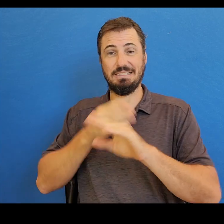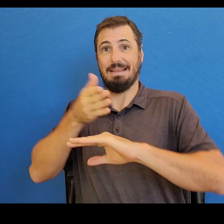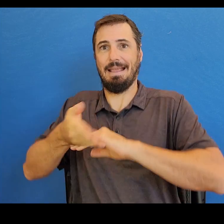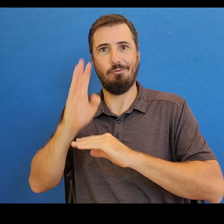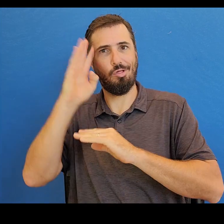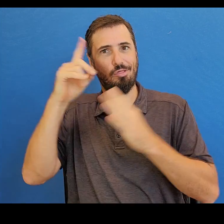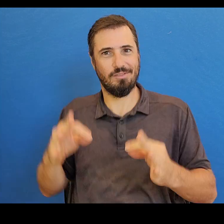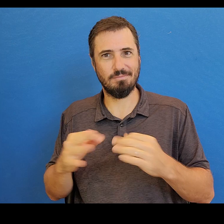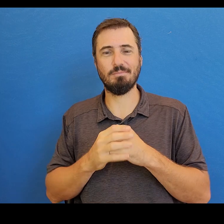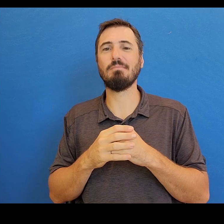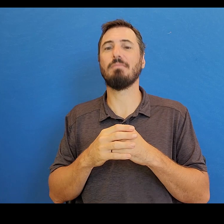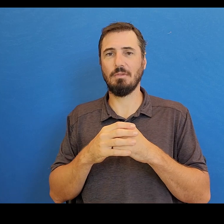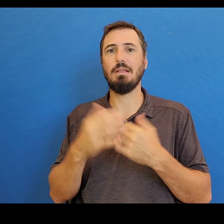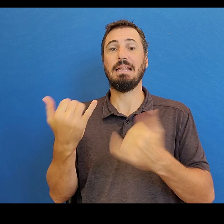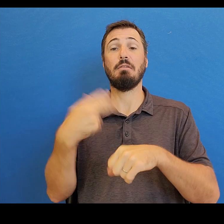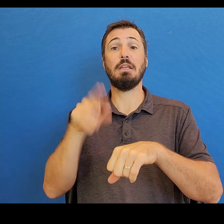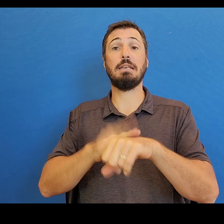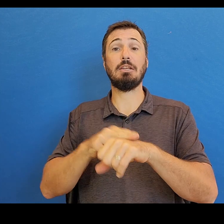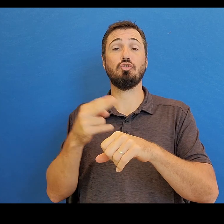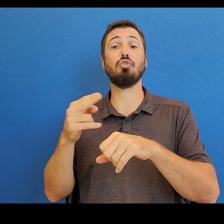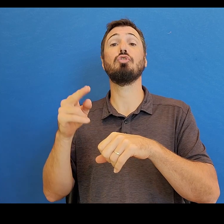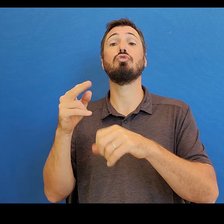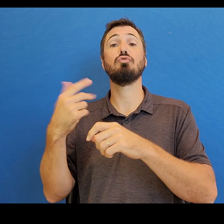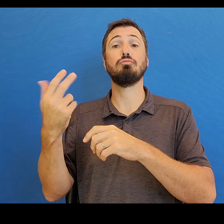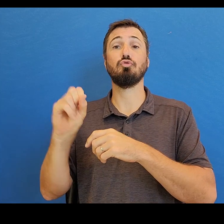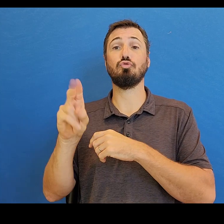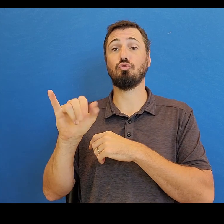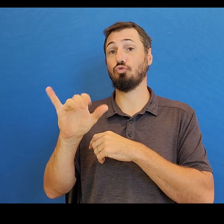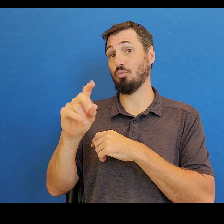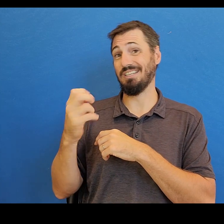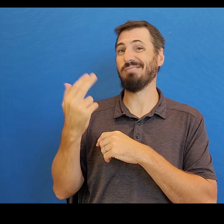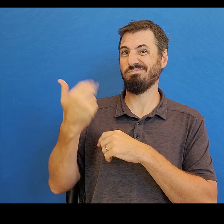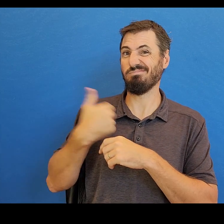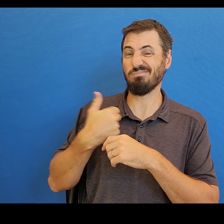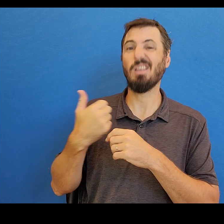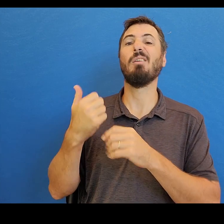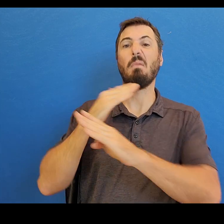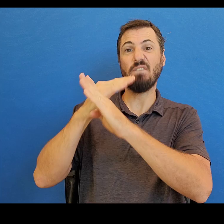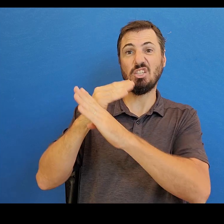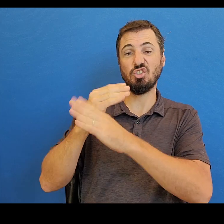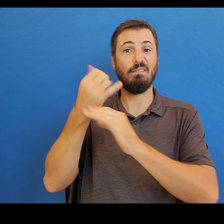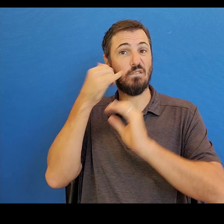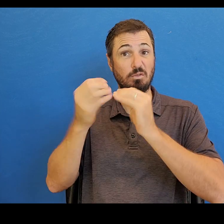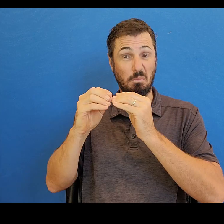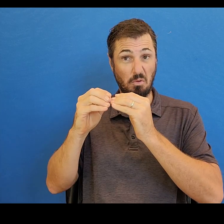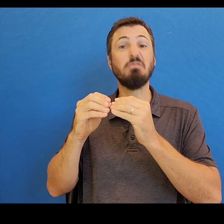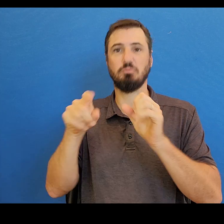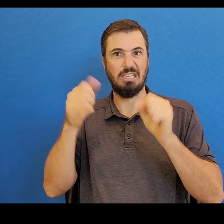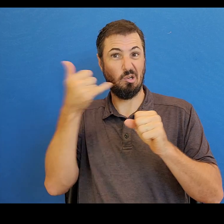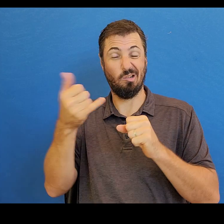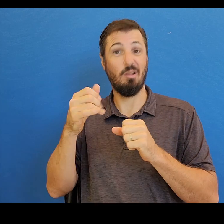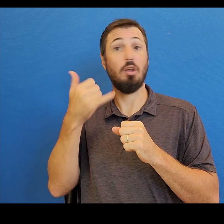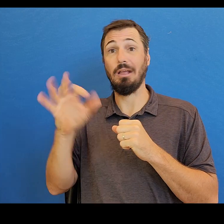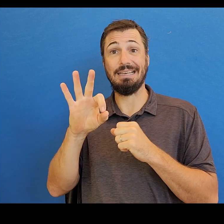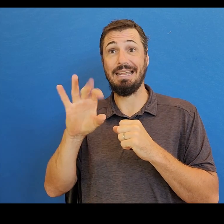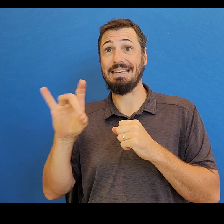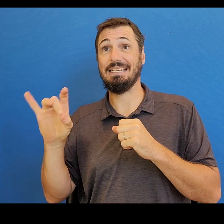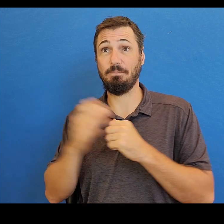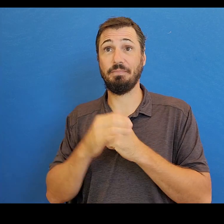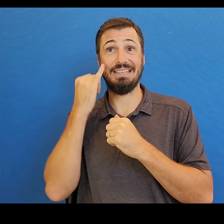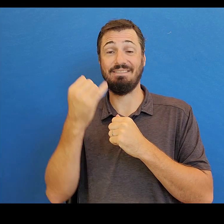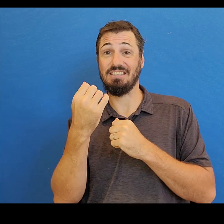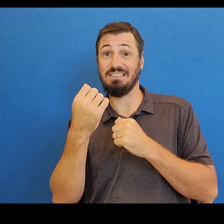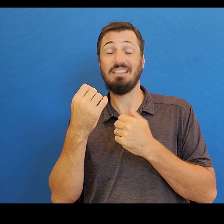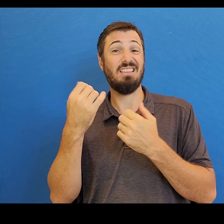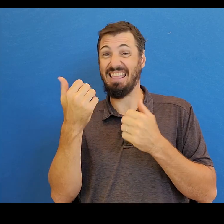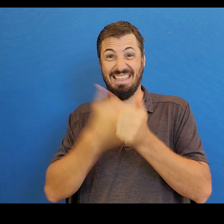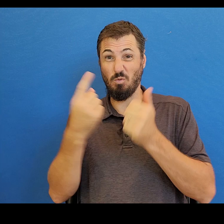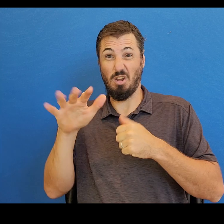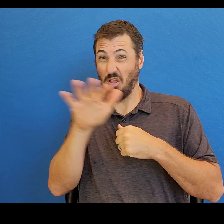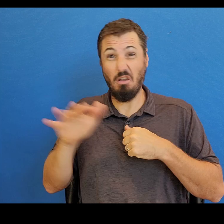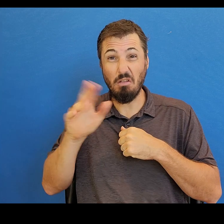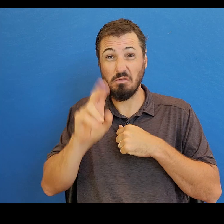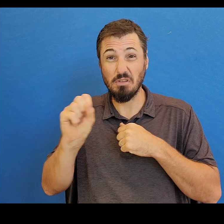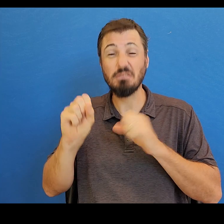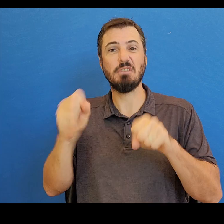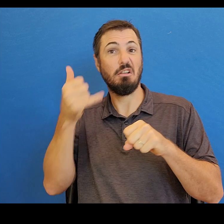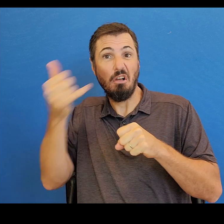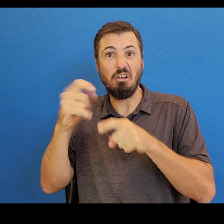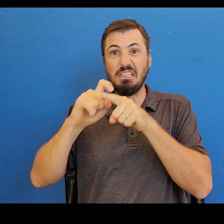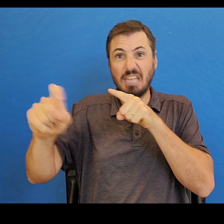The National Suicide Prevention Lifeline is now reachable by dialing 988. This dialing code is available to everyone across the United States. When someone calls, texts, or chats to 988, they